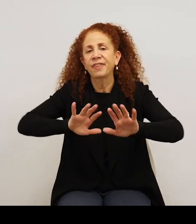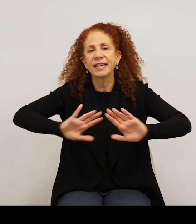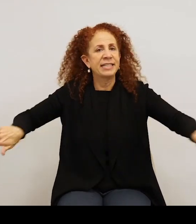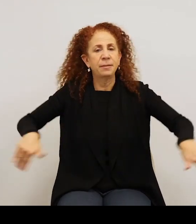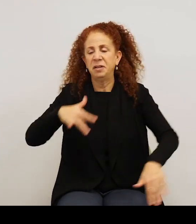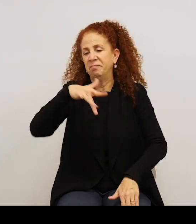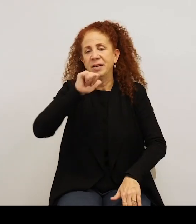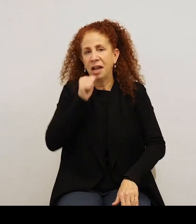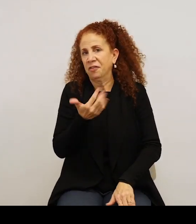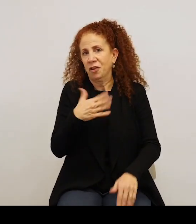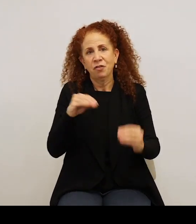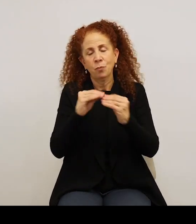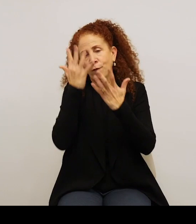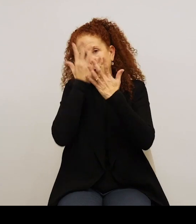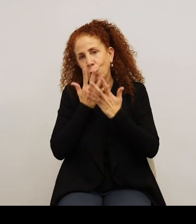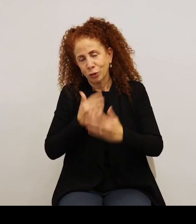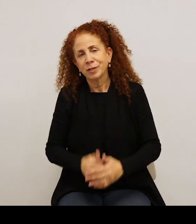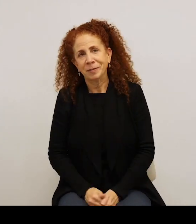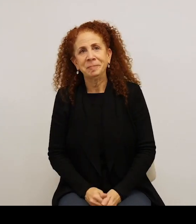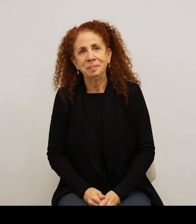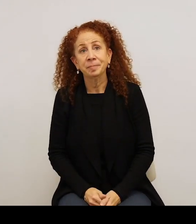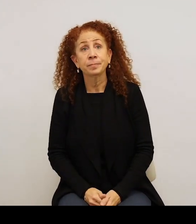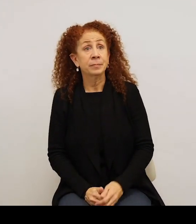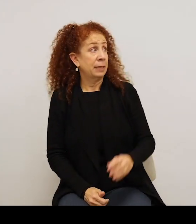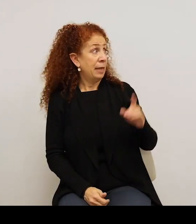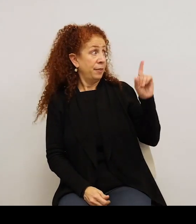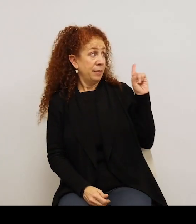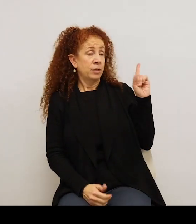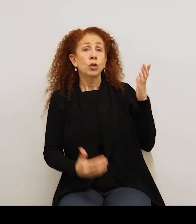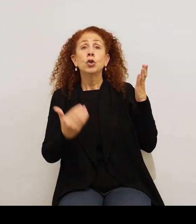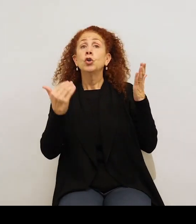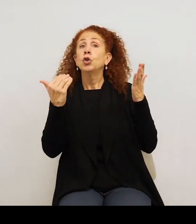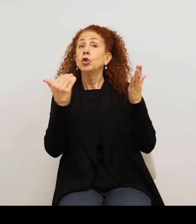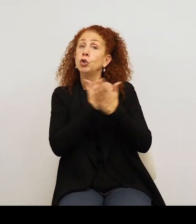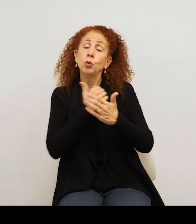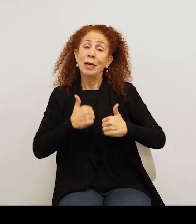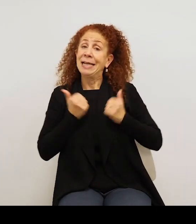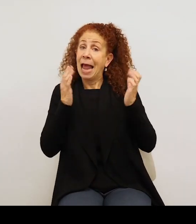So this is actually a new inhabitant that has come from North America.